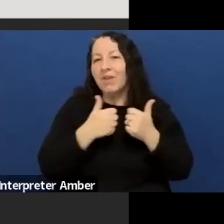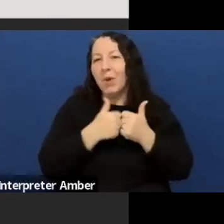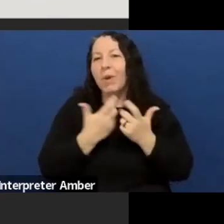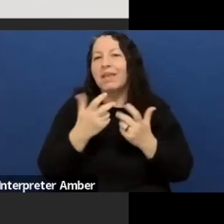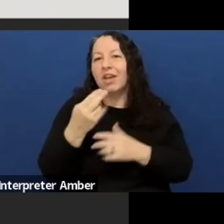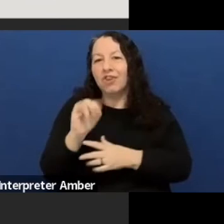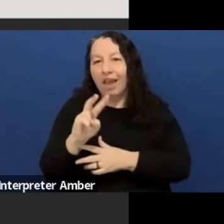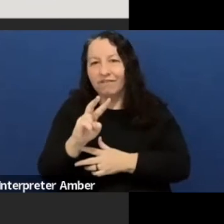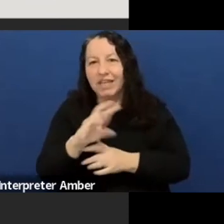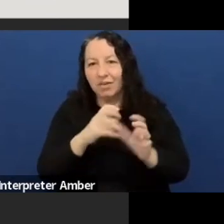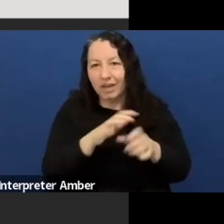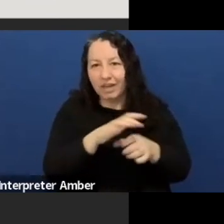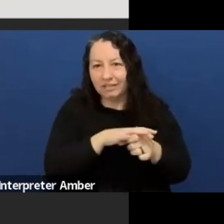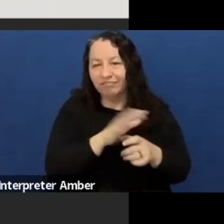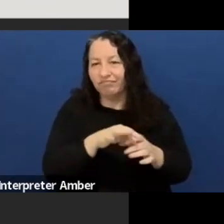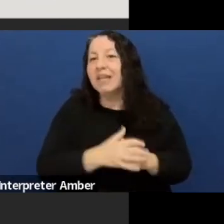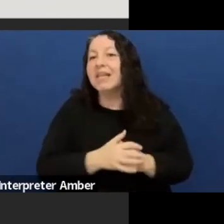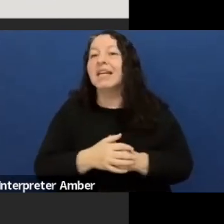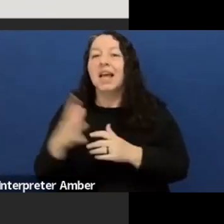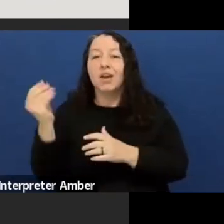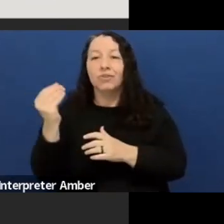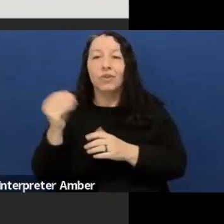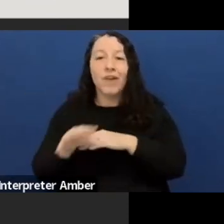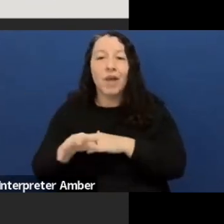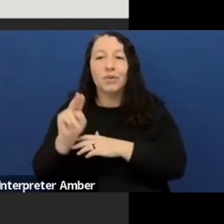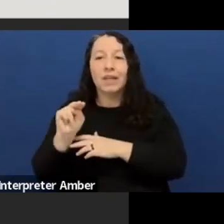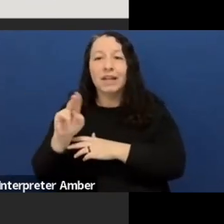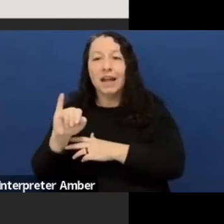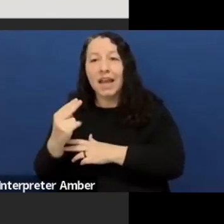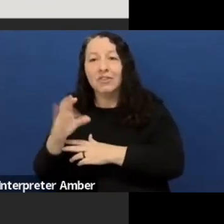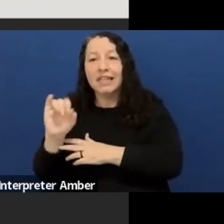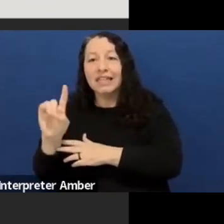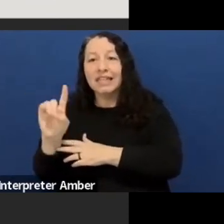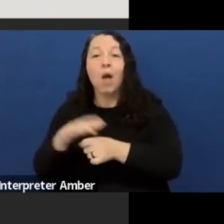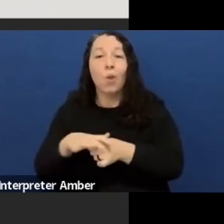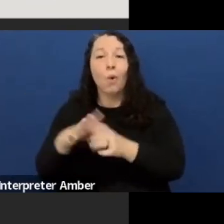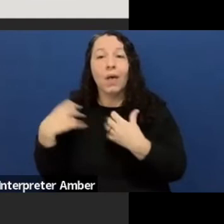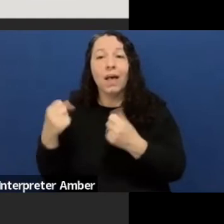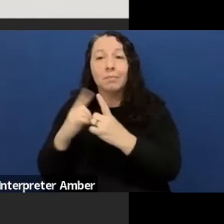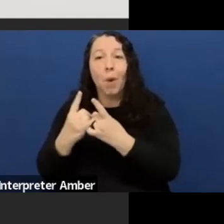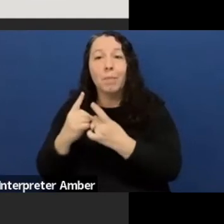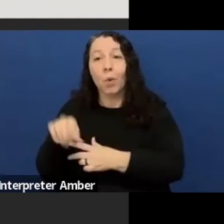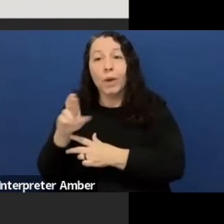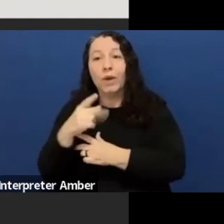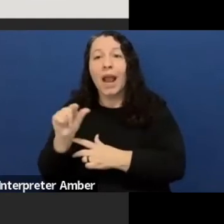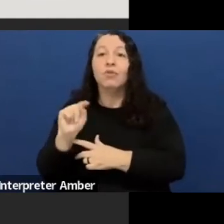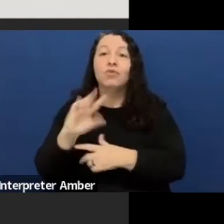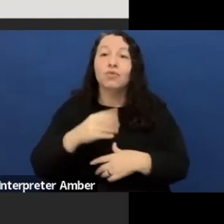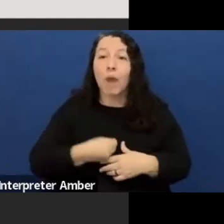AIDS. HIV and served as an external expert adviser to the NIH, CDC and local health departments.